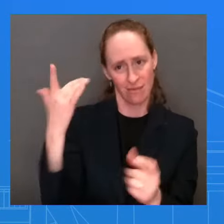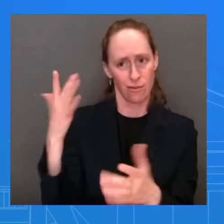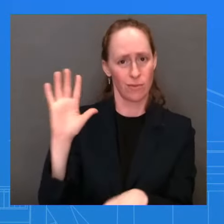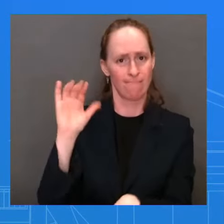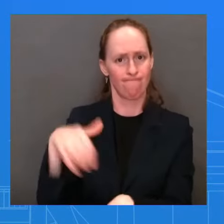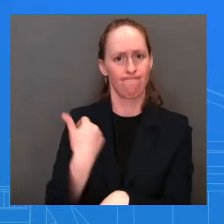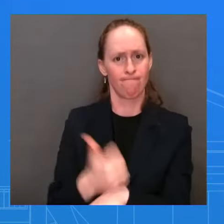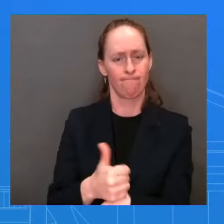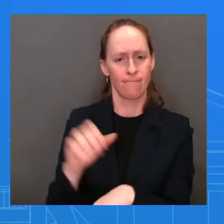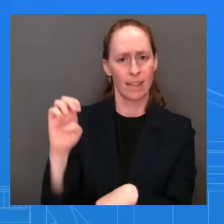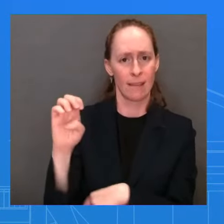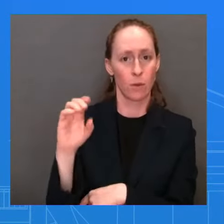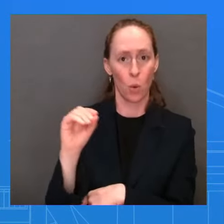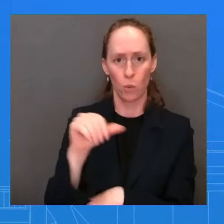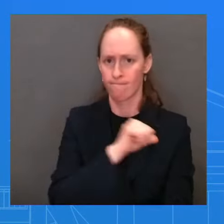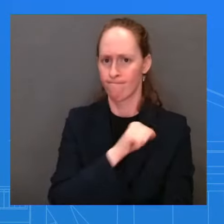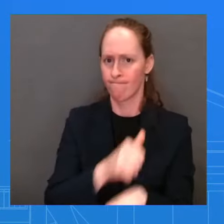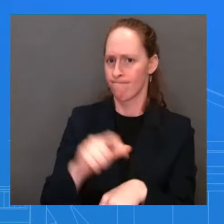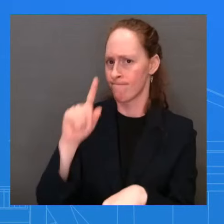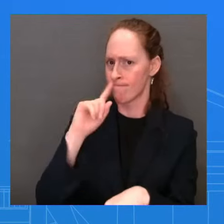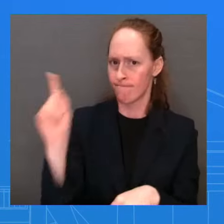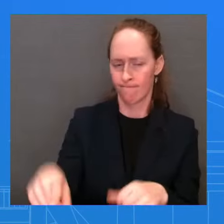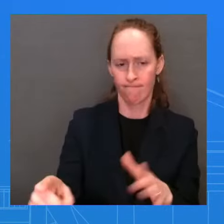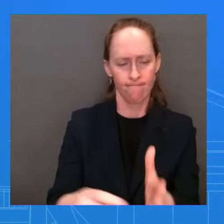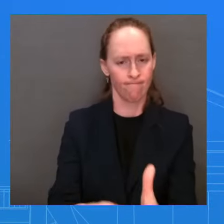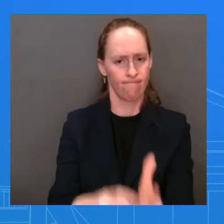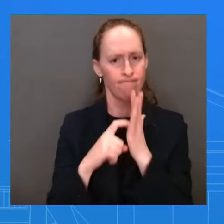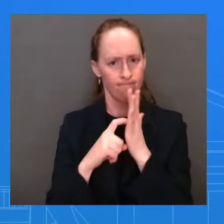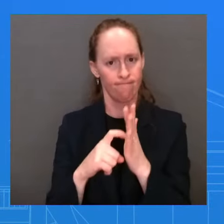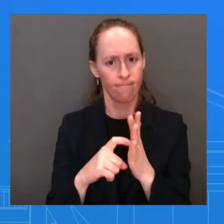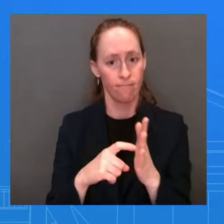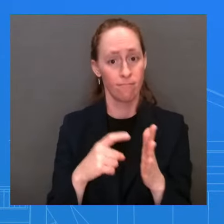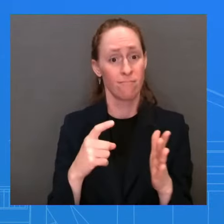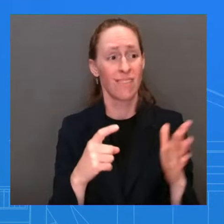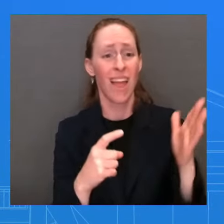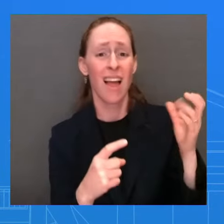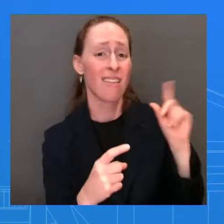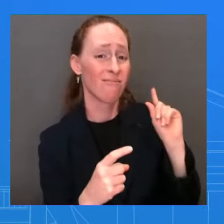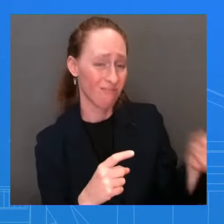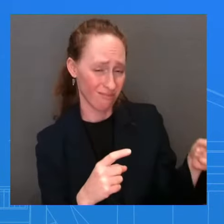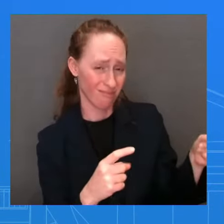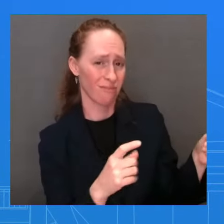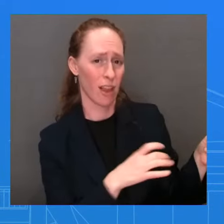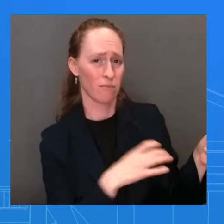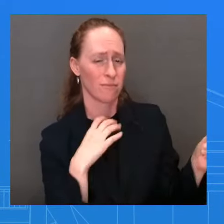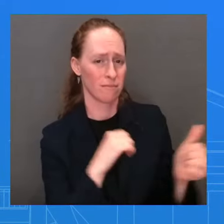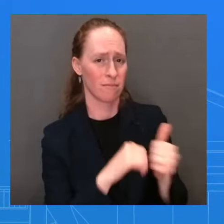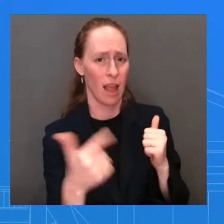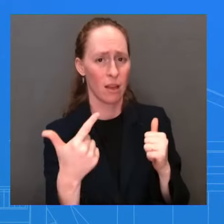to pass the George Floyd Justice Policing Act to increase accountability at all levels of policing.